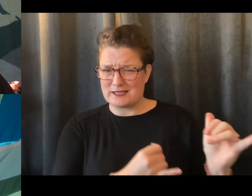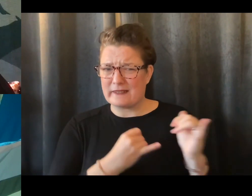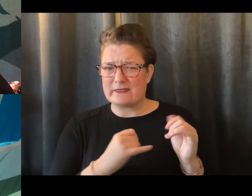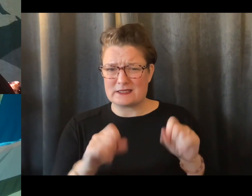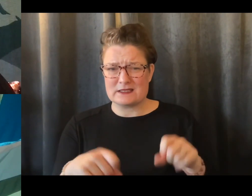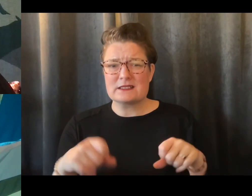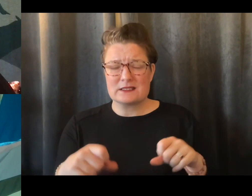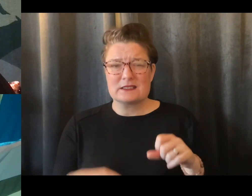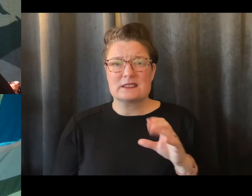they're speaking to it as rematriation.